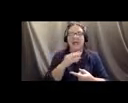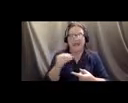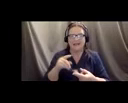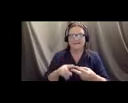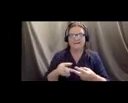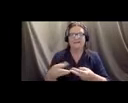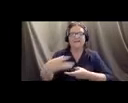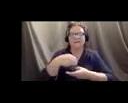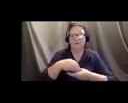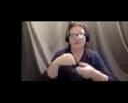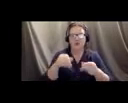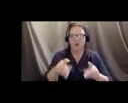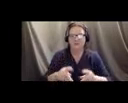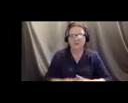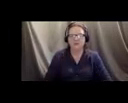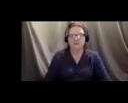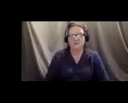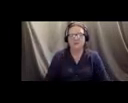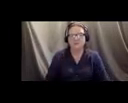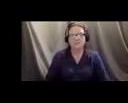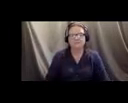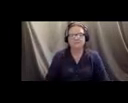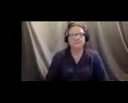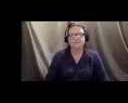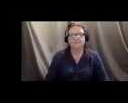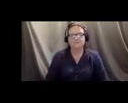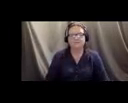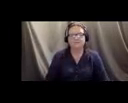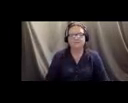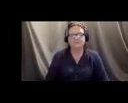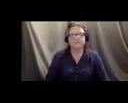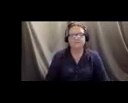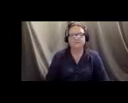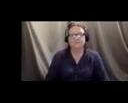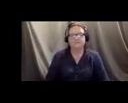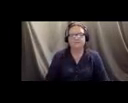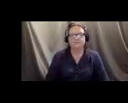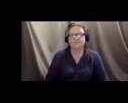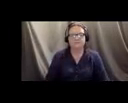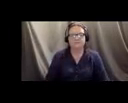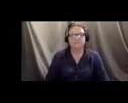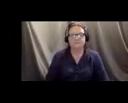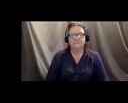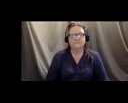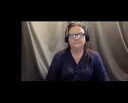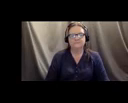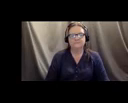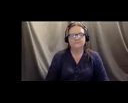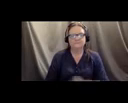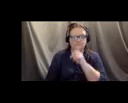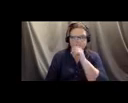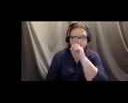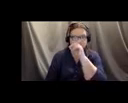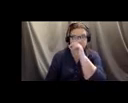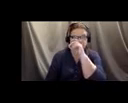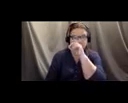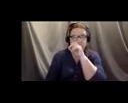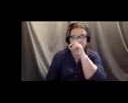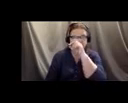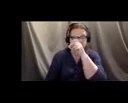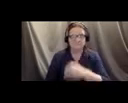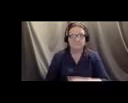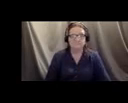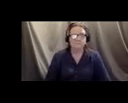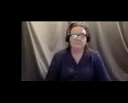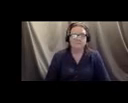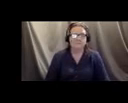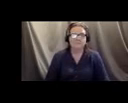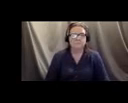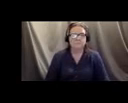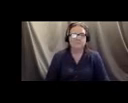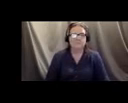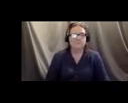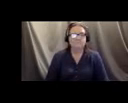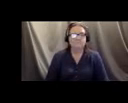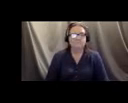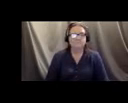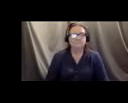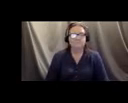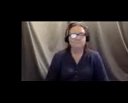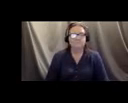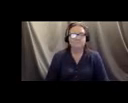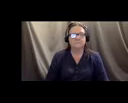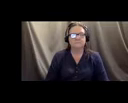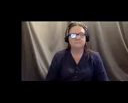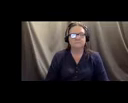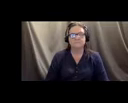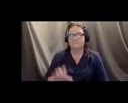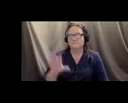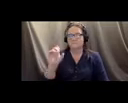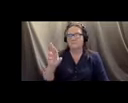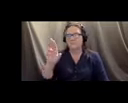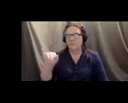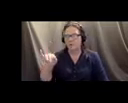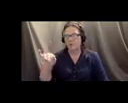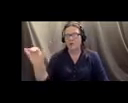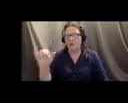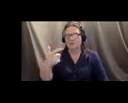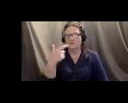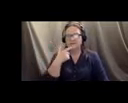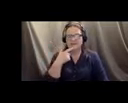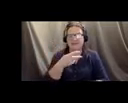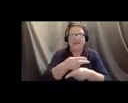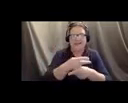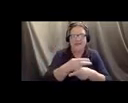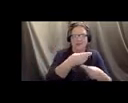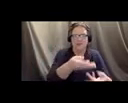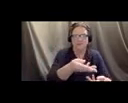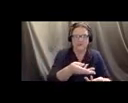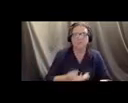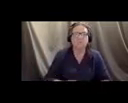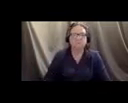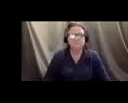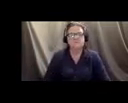Sharon Brisolara: And corning also for care giving.